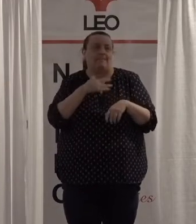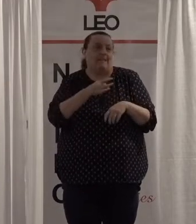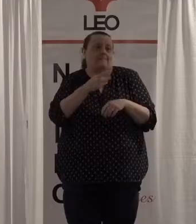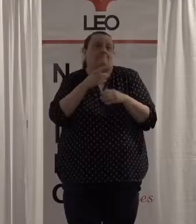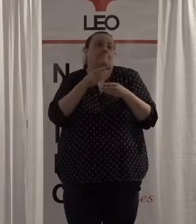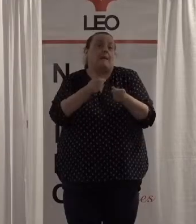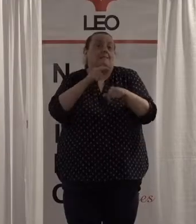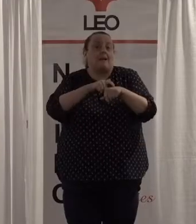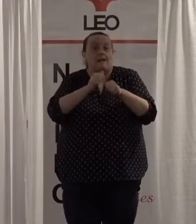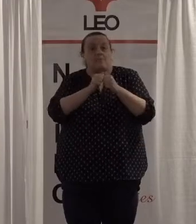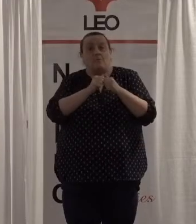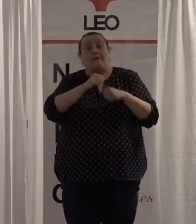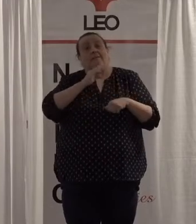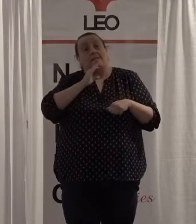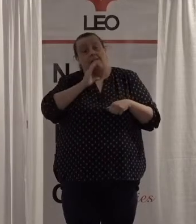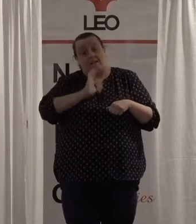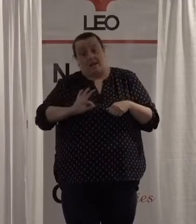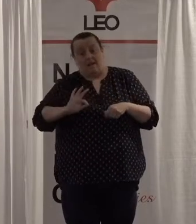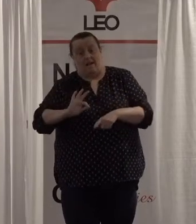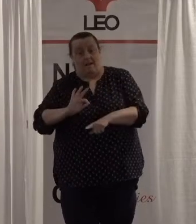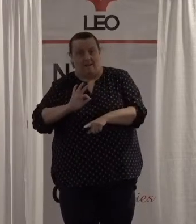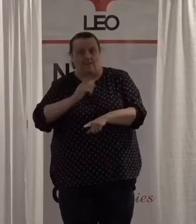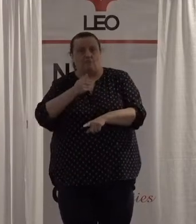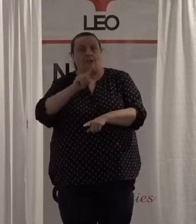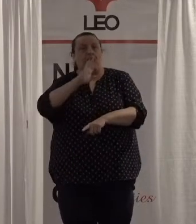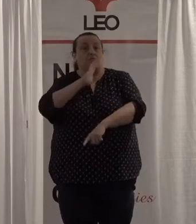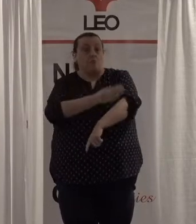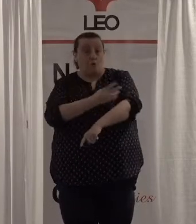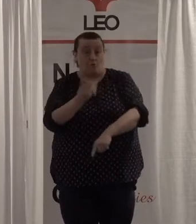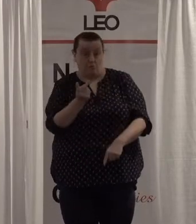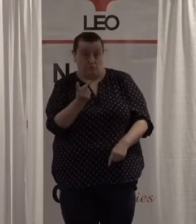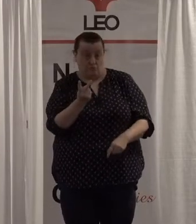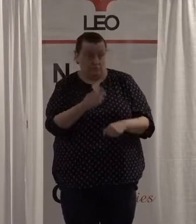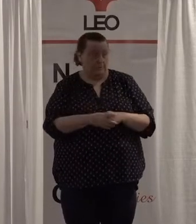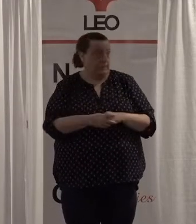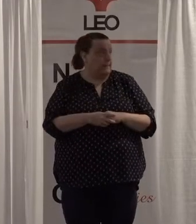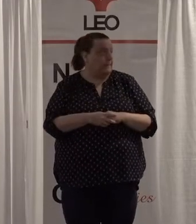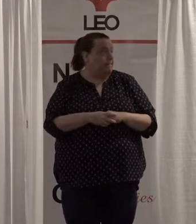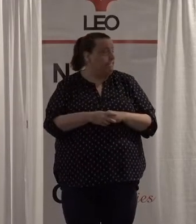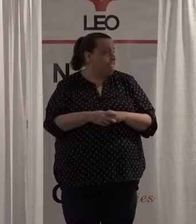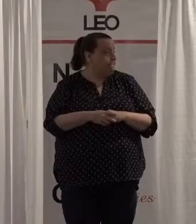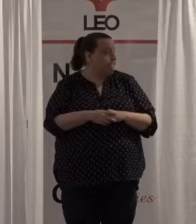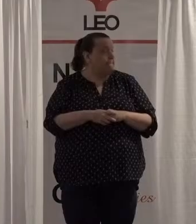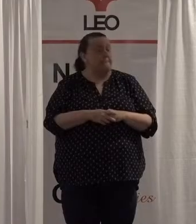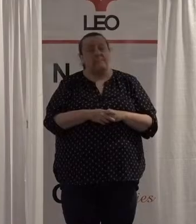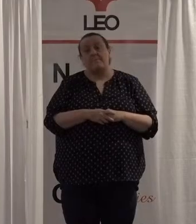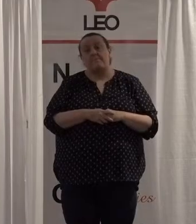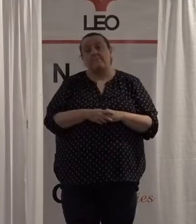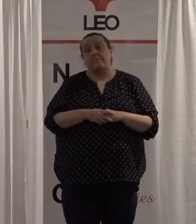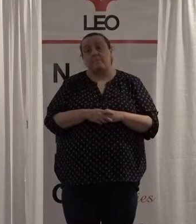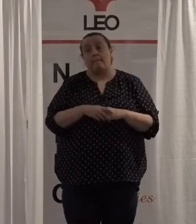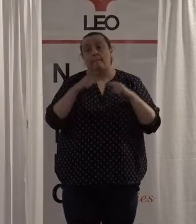WITH THEIR NINE YEAR OLD GRANDDAUGHTERS. DURING HIS TENURE WITH SCOTIABANK